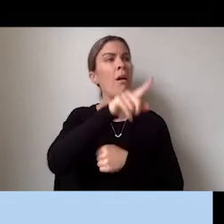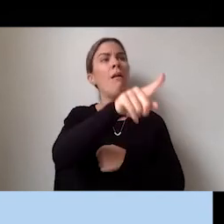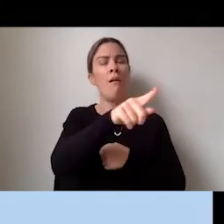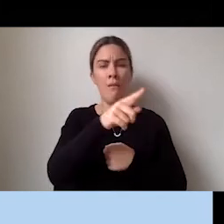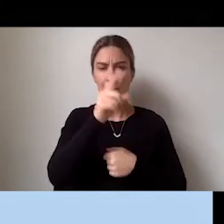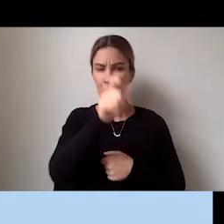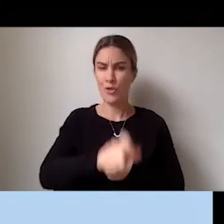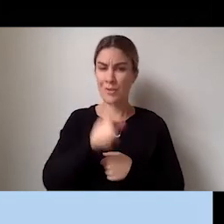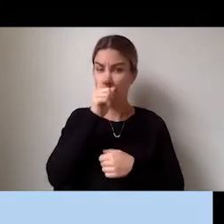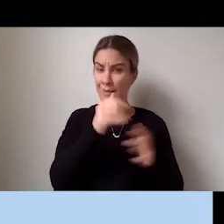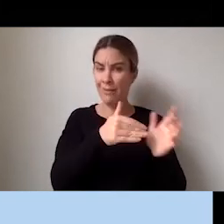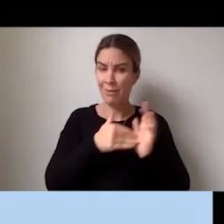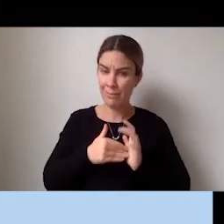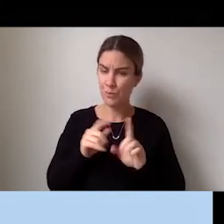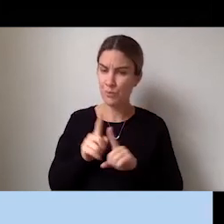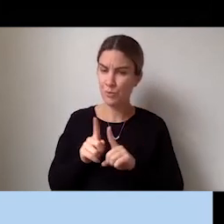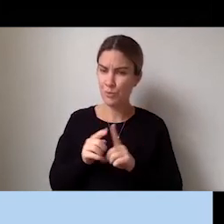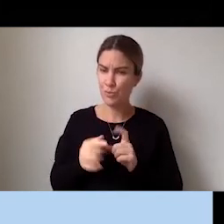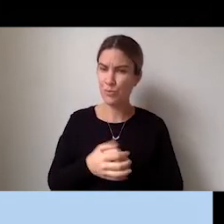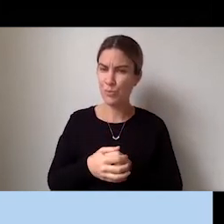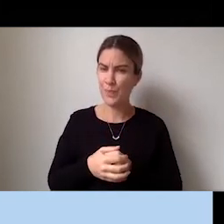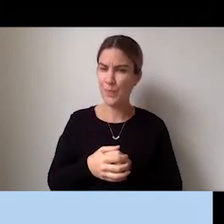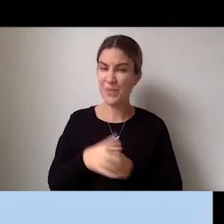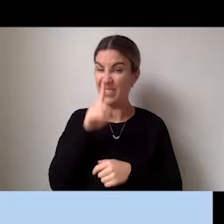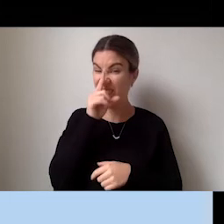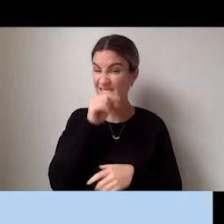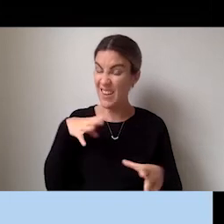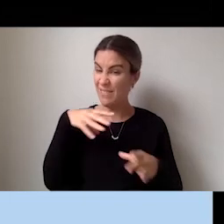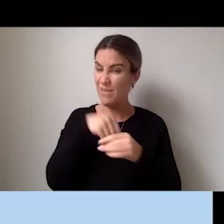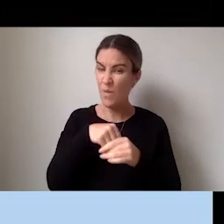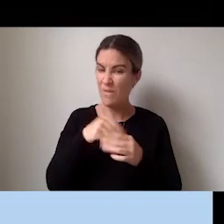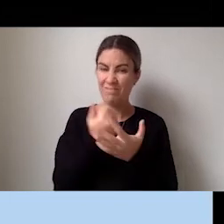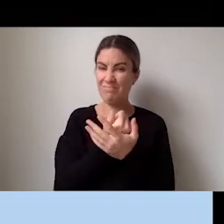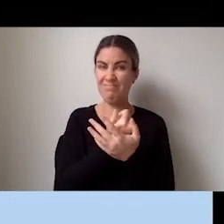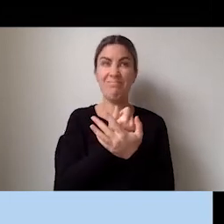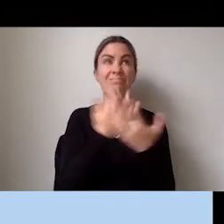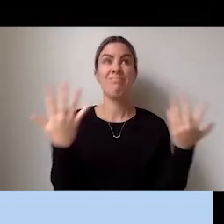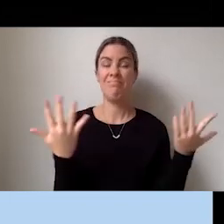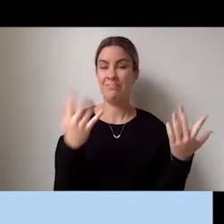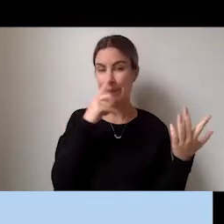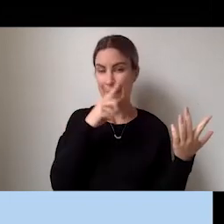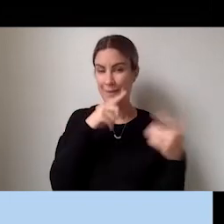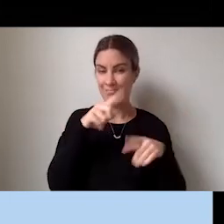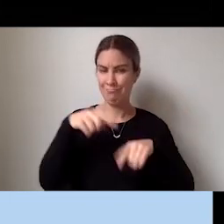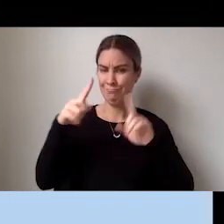It can involve all manner of people really. And so I have shared the - I